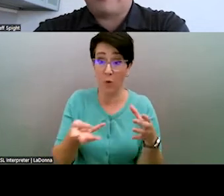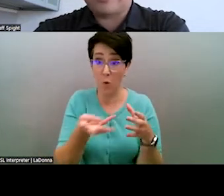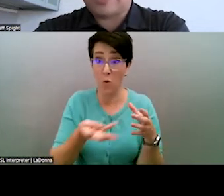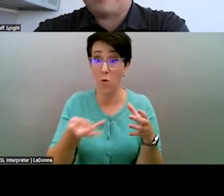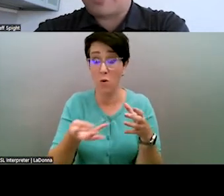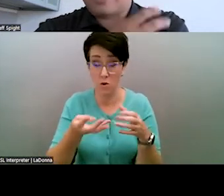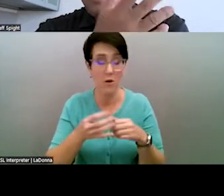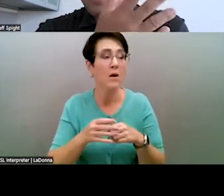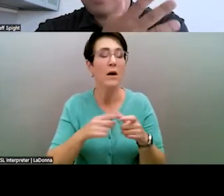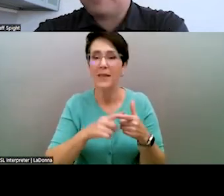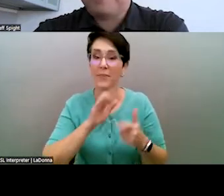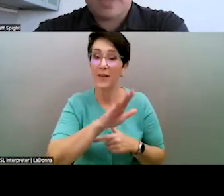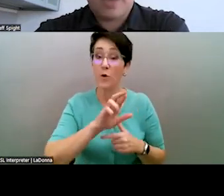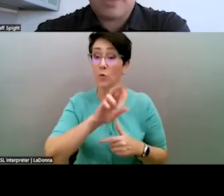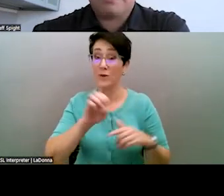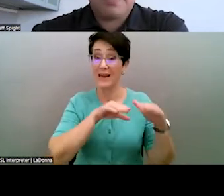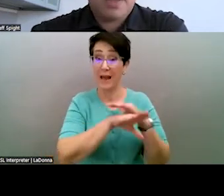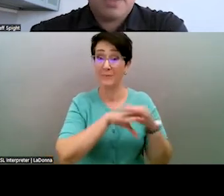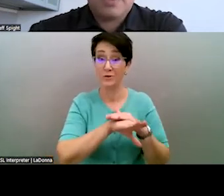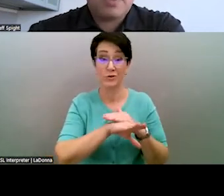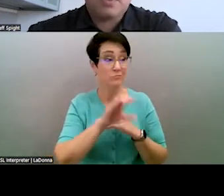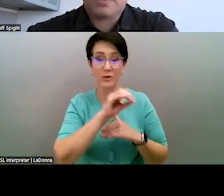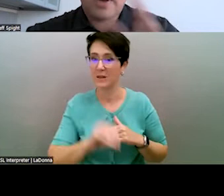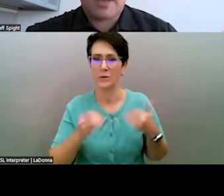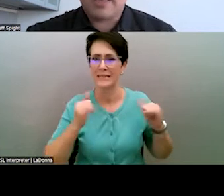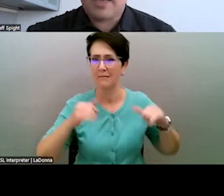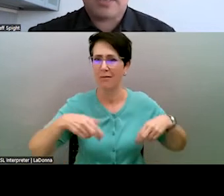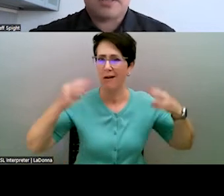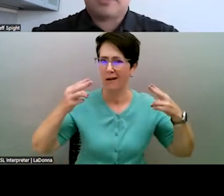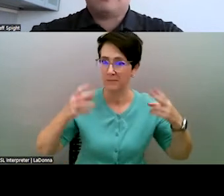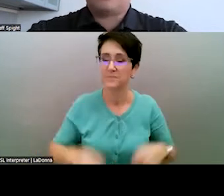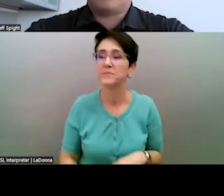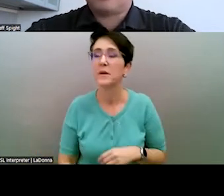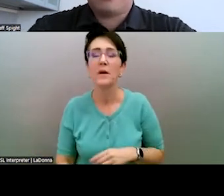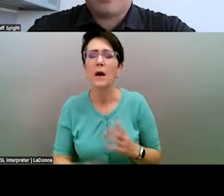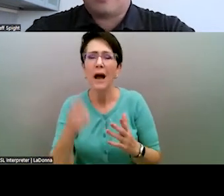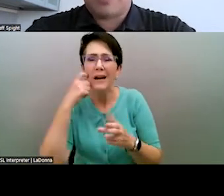EXCITED ABOUT HOW THAT WORKS. REAL QUICK, ON THE ECO SYSTEM. THIS IS HOW WE THINK ABOUT IT.